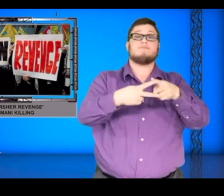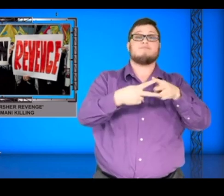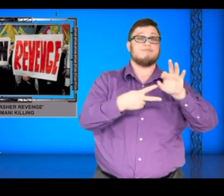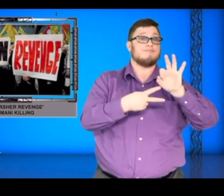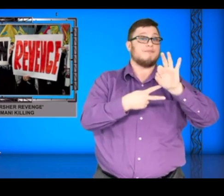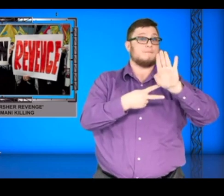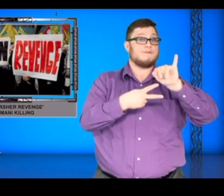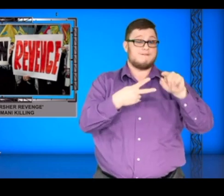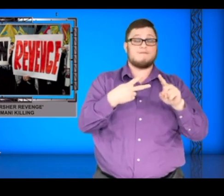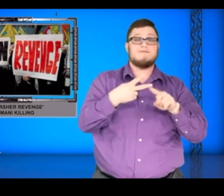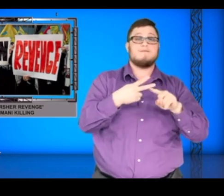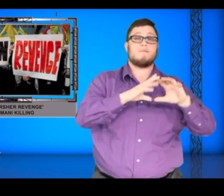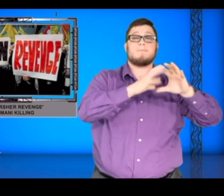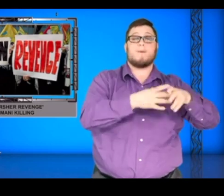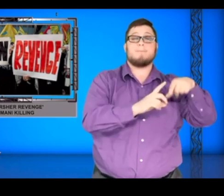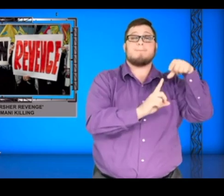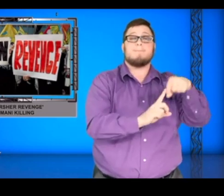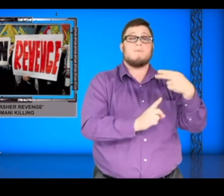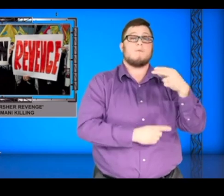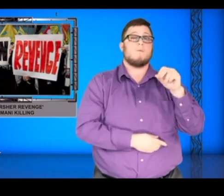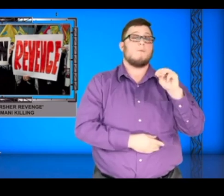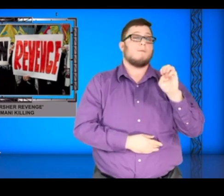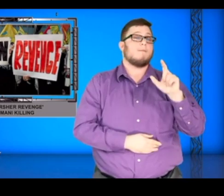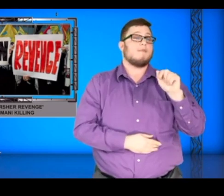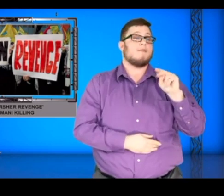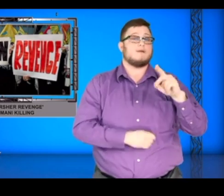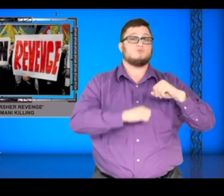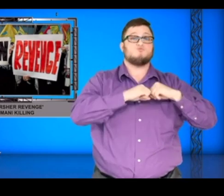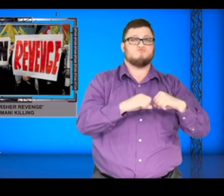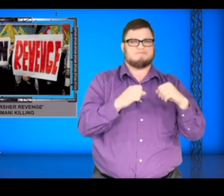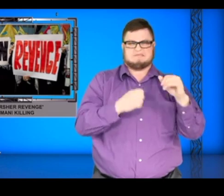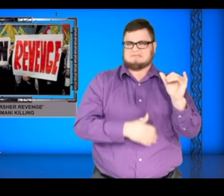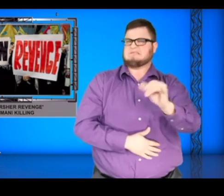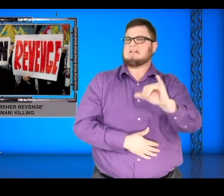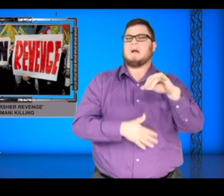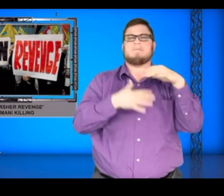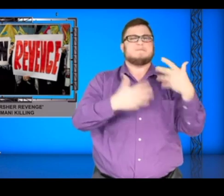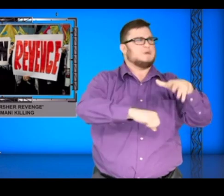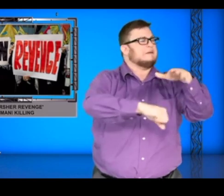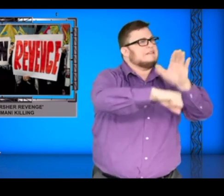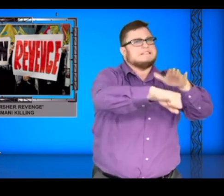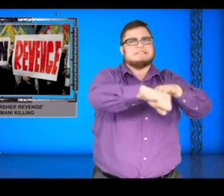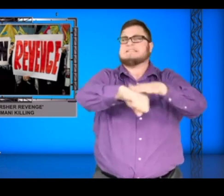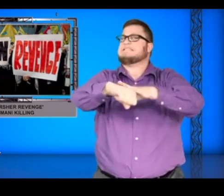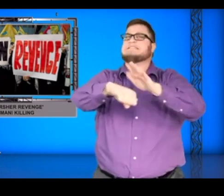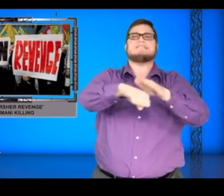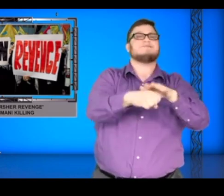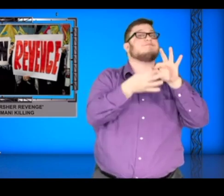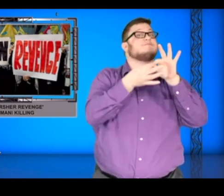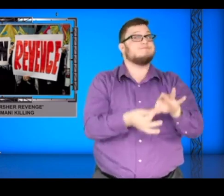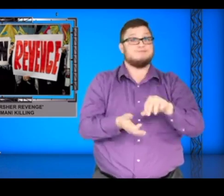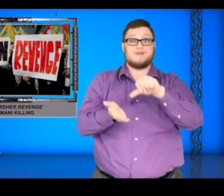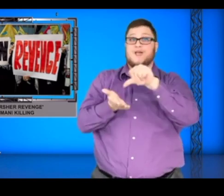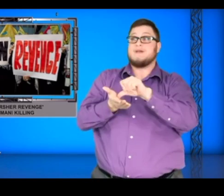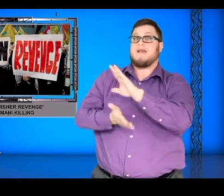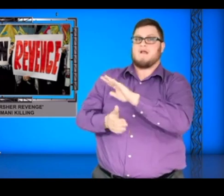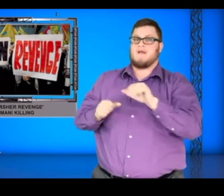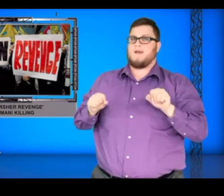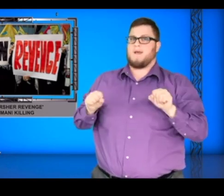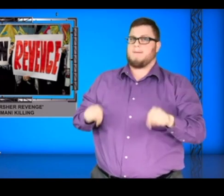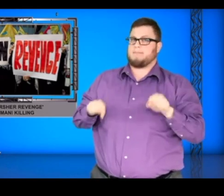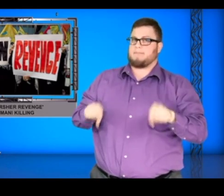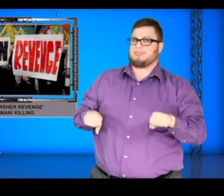The FBI and the Department of Homeland Security have similar warnings about the capabilities